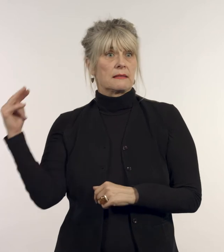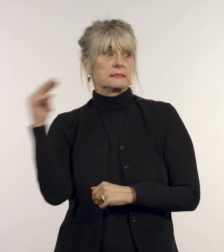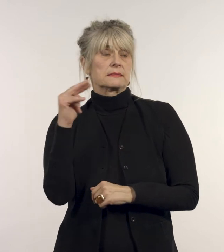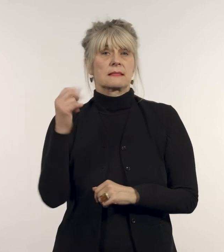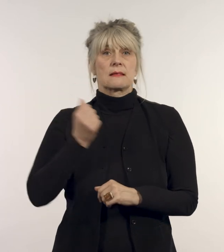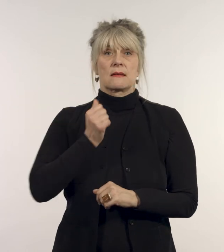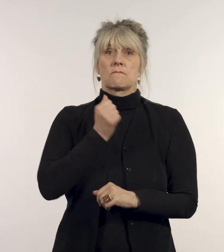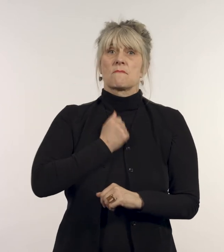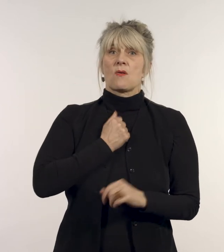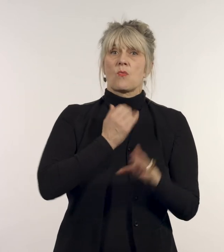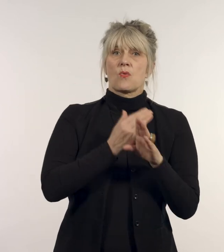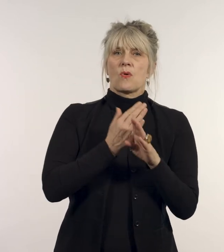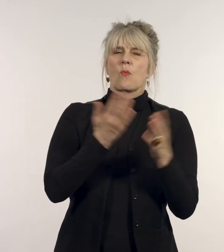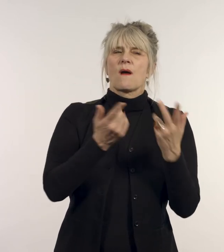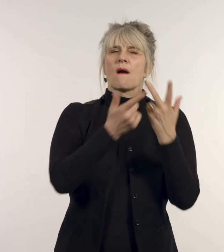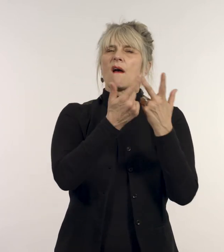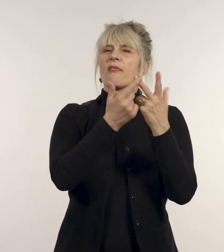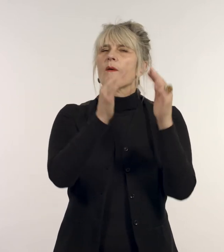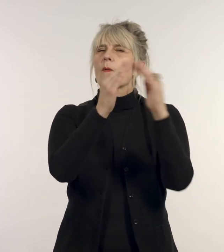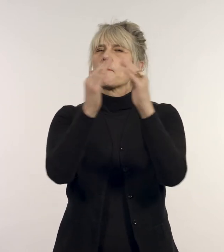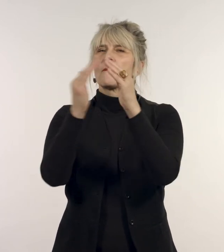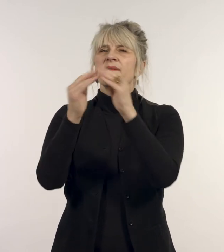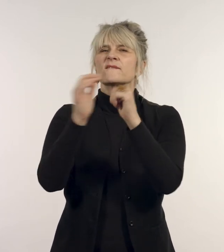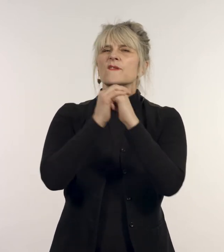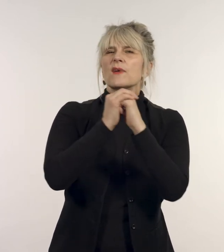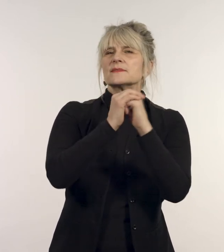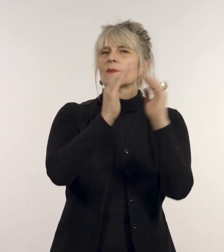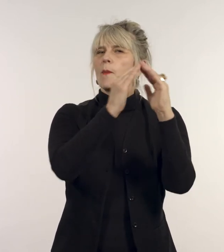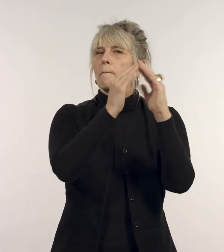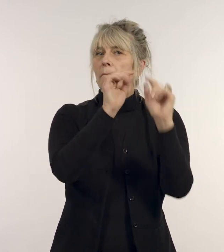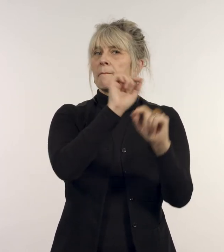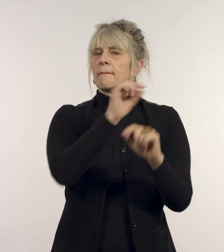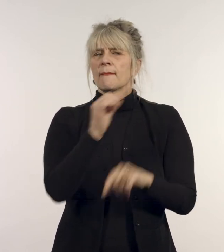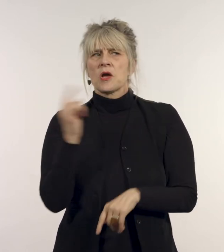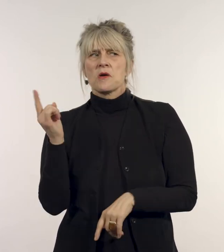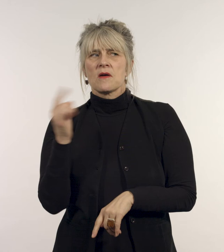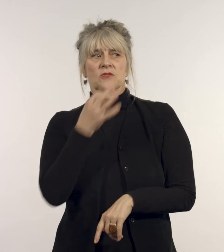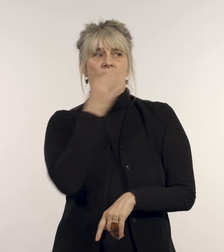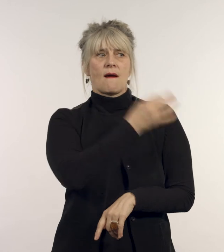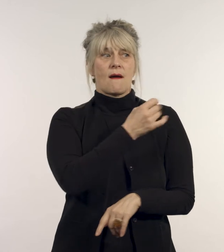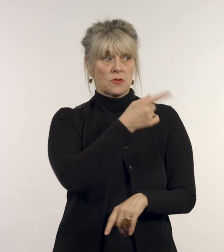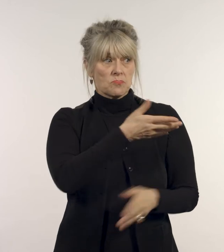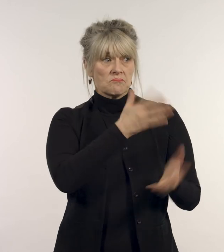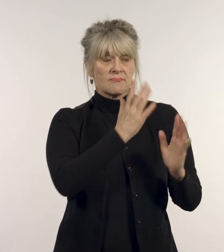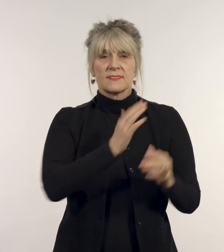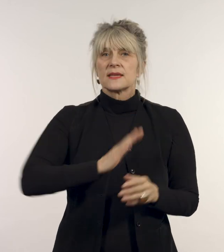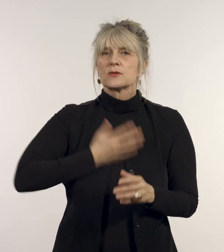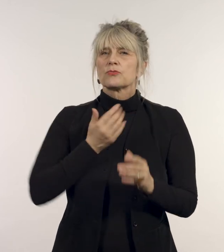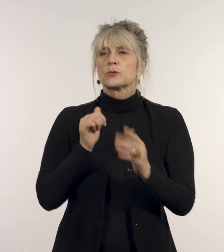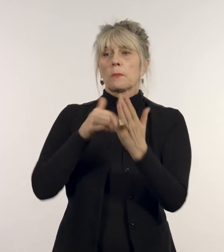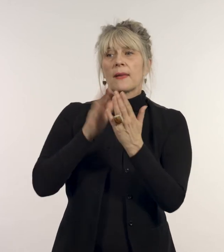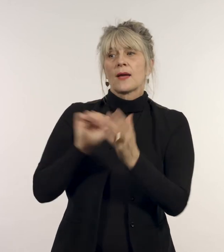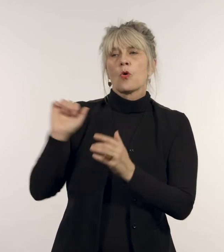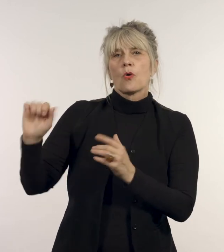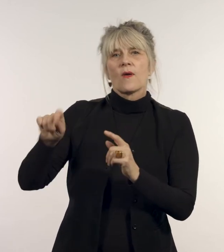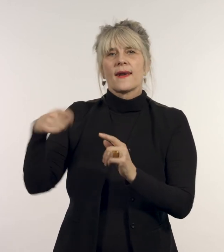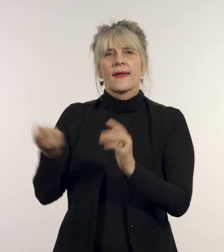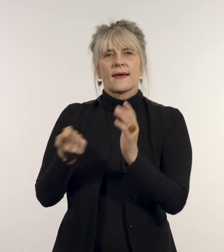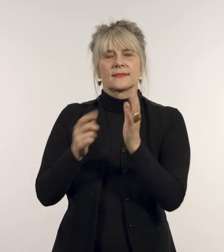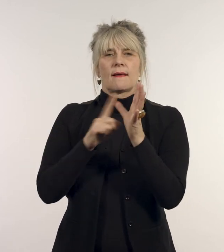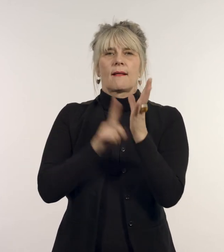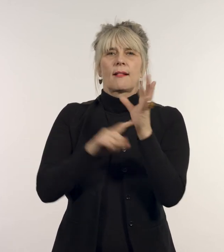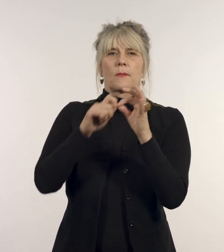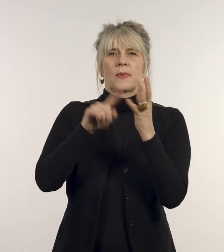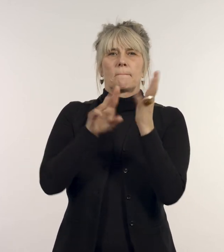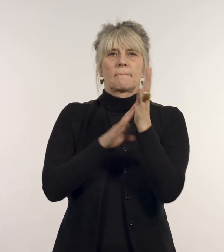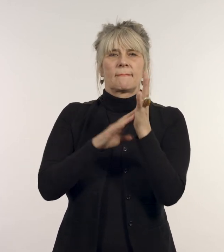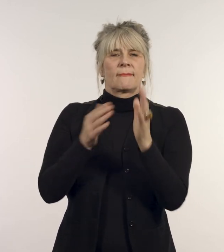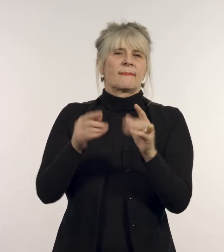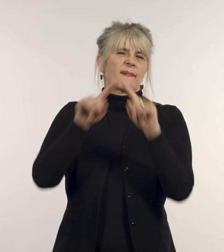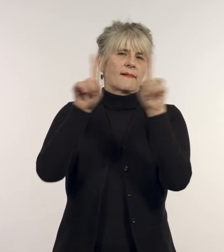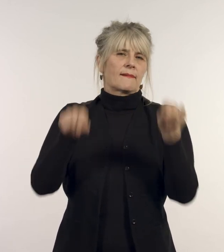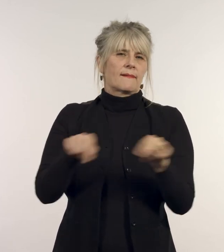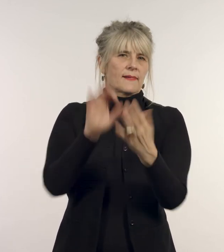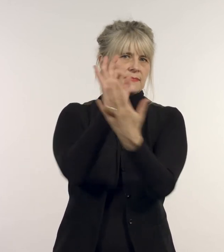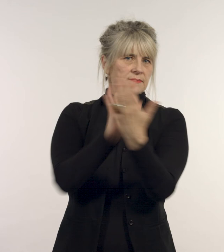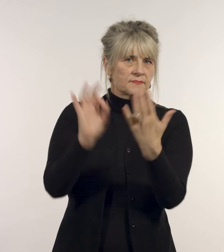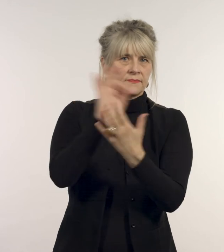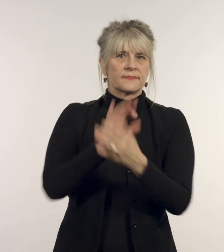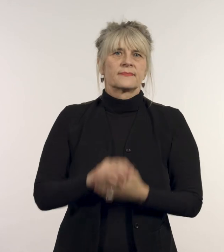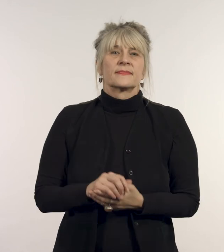‘She had seen my work at the home of mutual friends, and asked if I was interested in painting her next album cover.